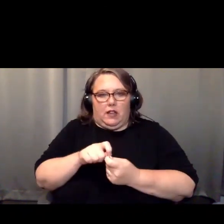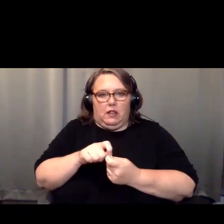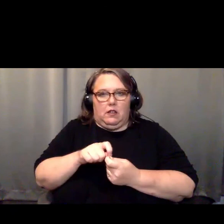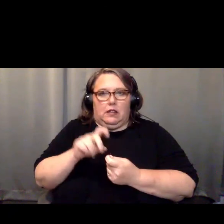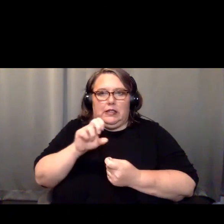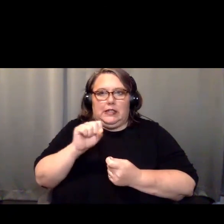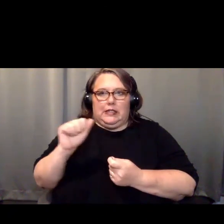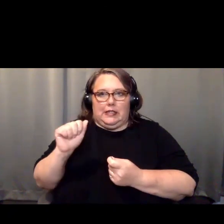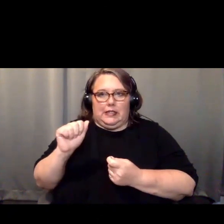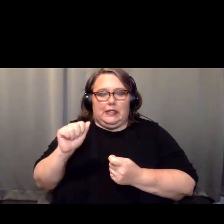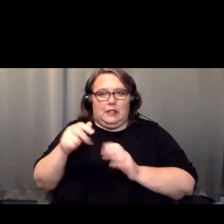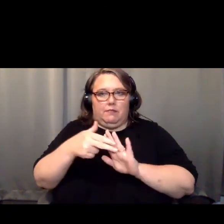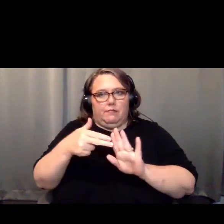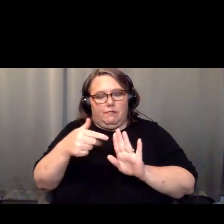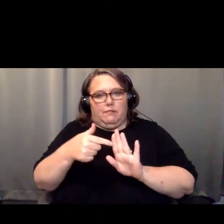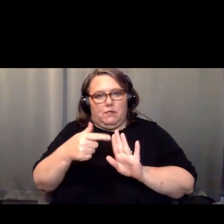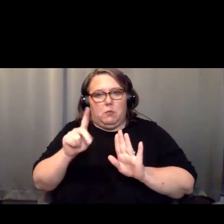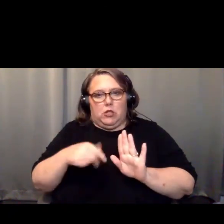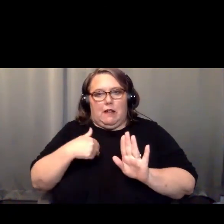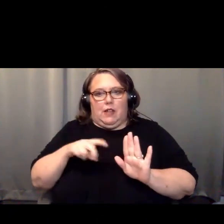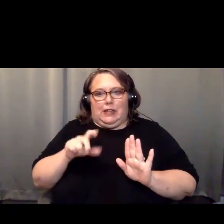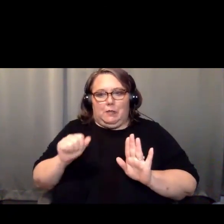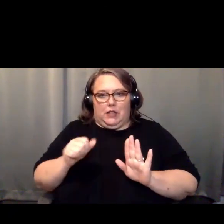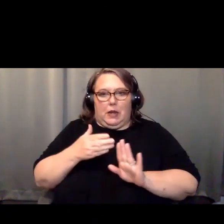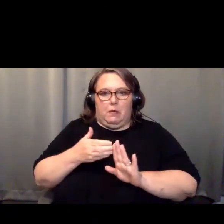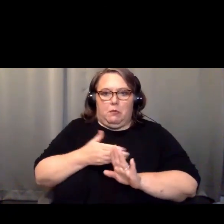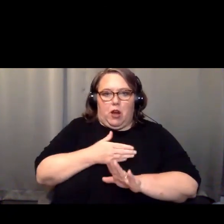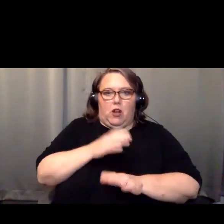for people who have a disability prior to the age of 22